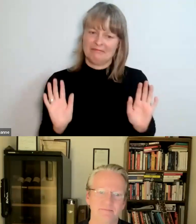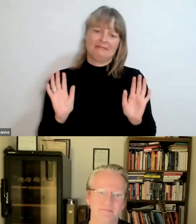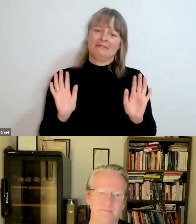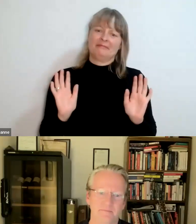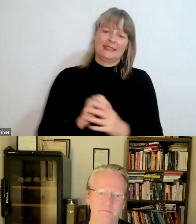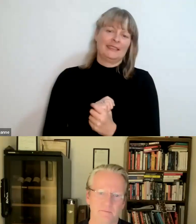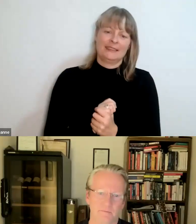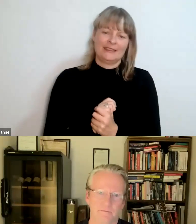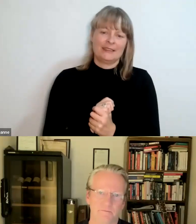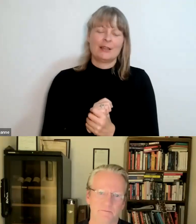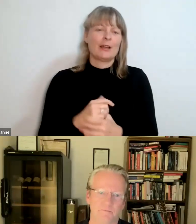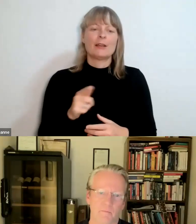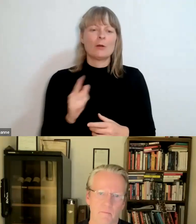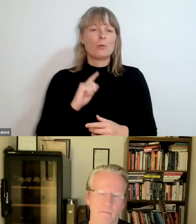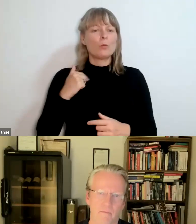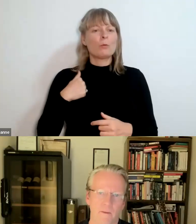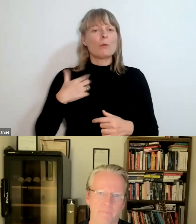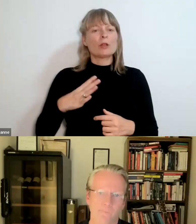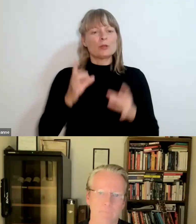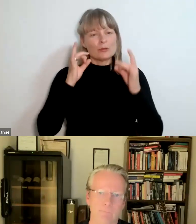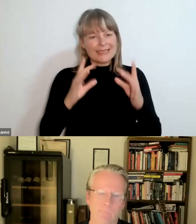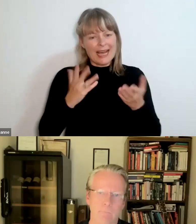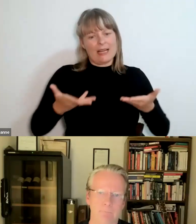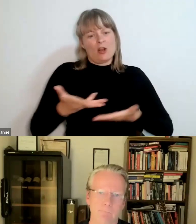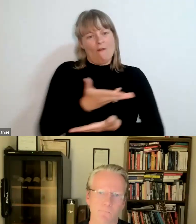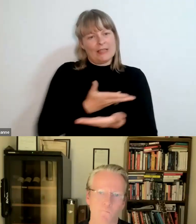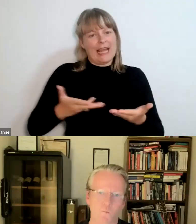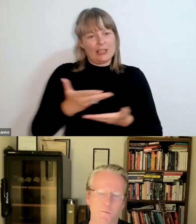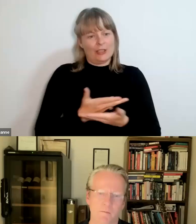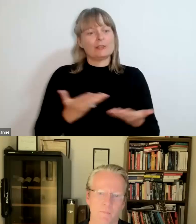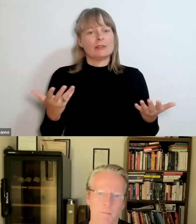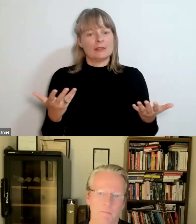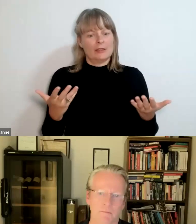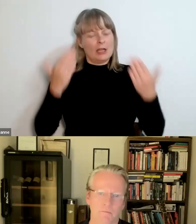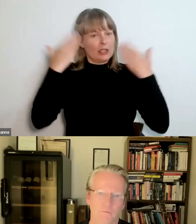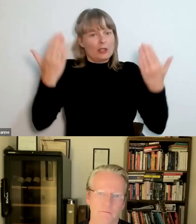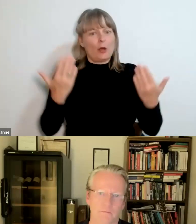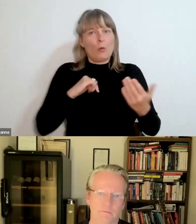on our white horses to say, "I thank goodness we are here, we have all the answers, don't